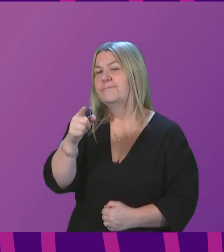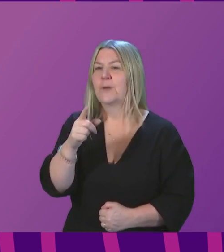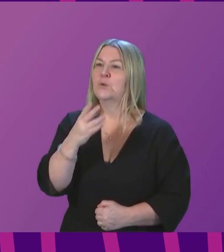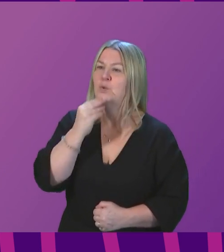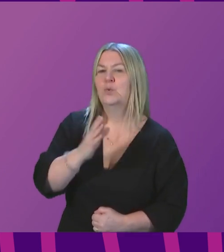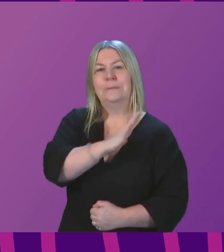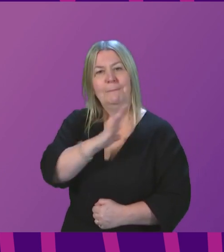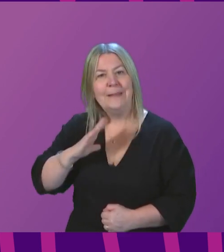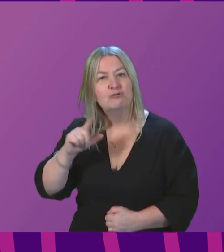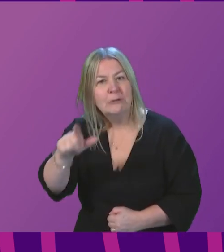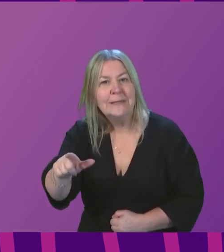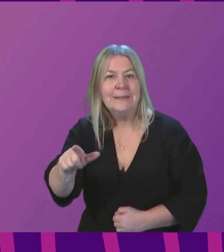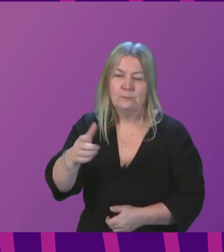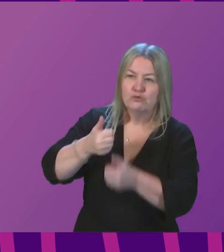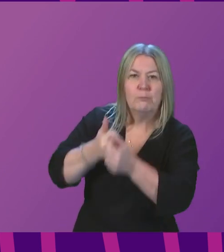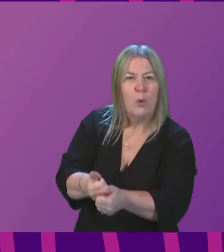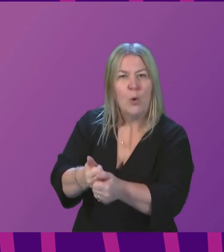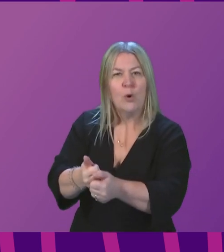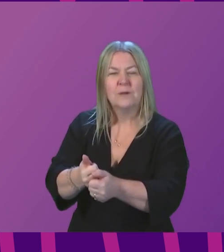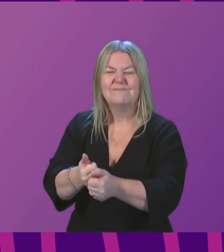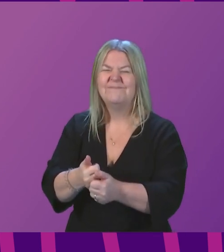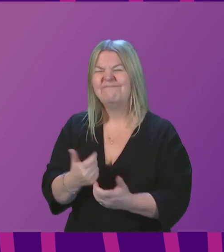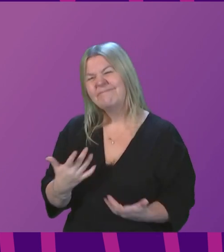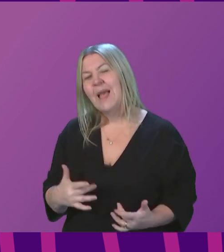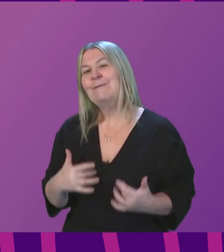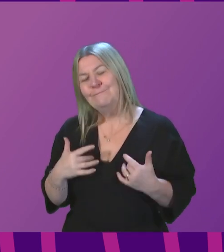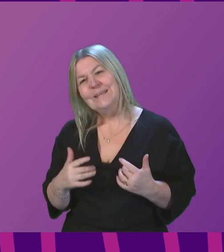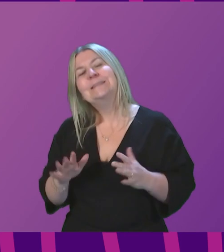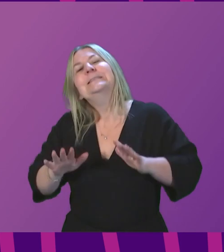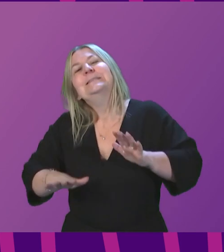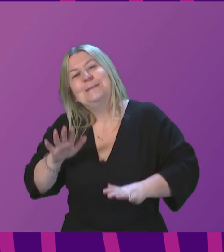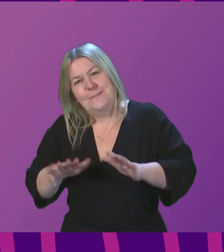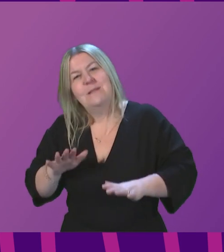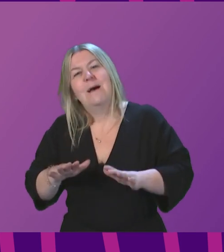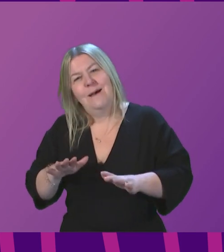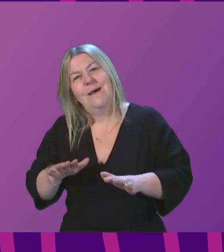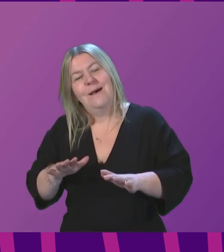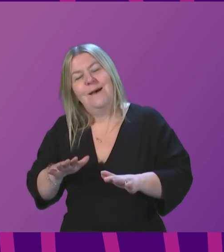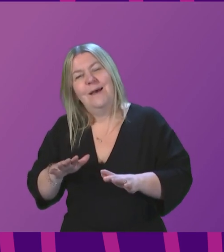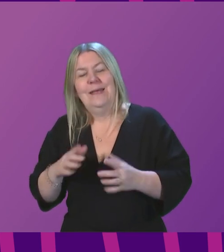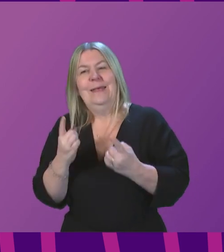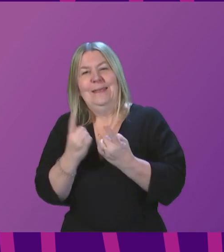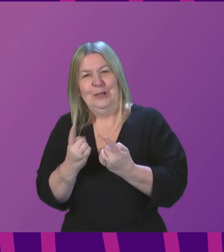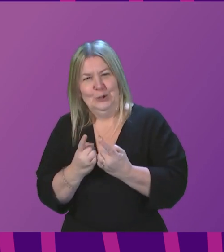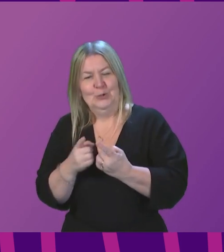on the BBC—were an attempt to divert attention from the self-inflicted troubles of the Prime